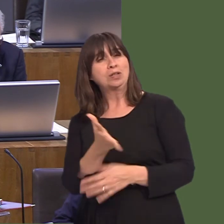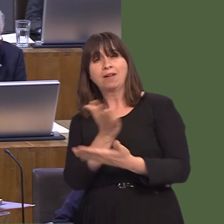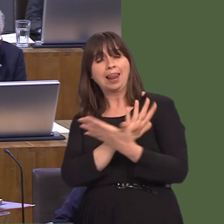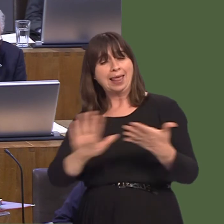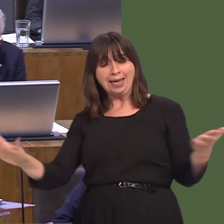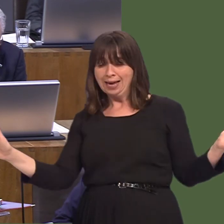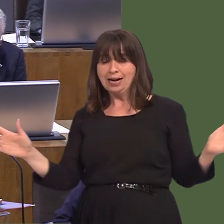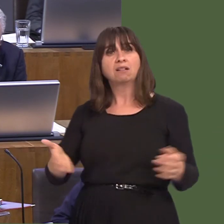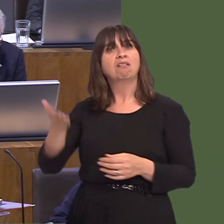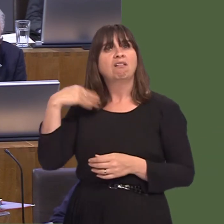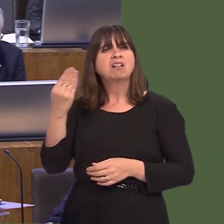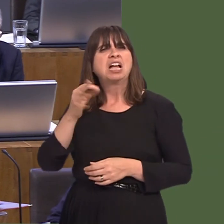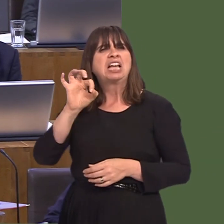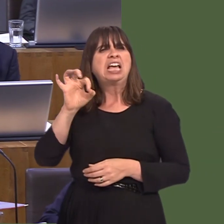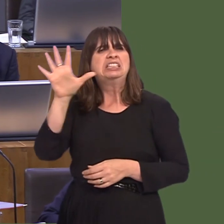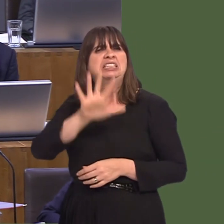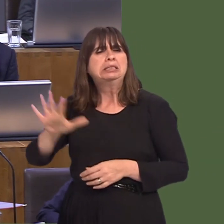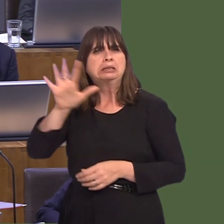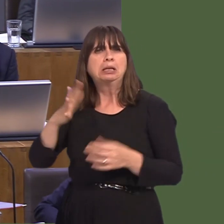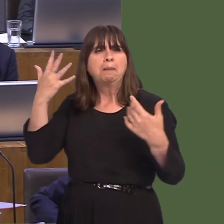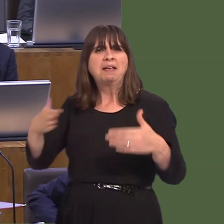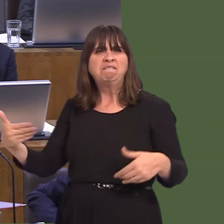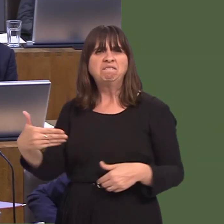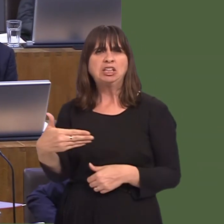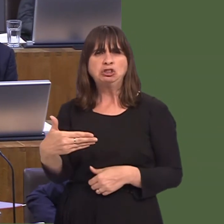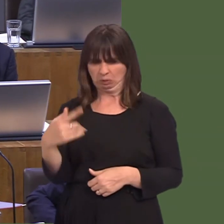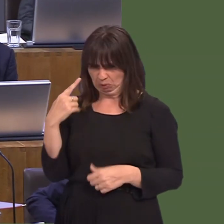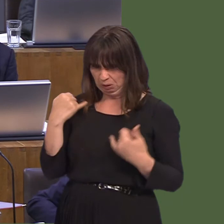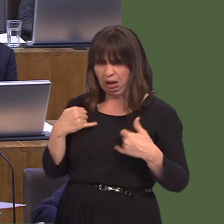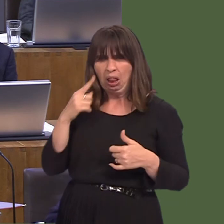There was a major pollution incident there that killed all the wildlife around the river.